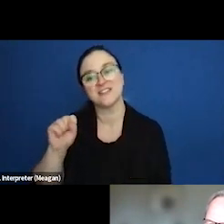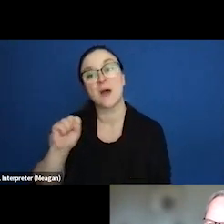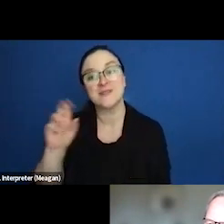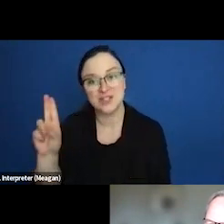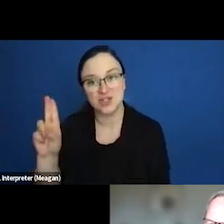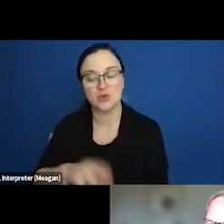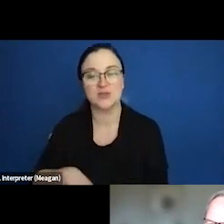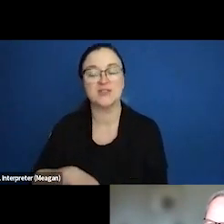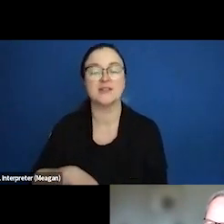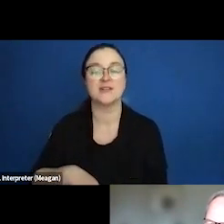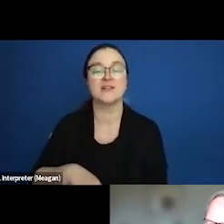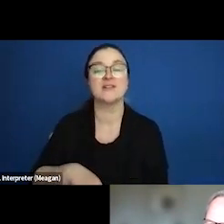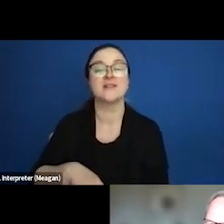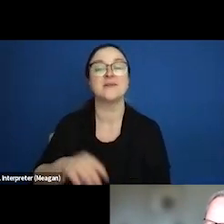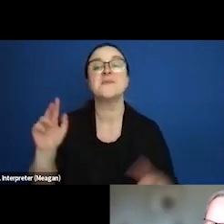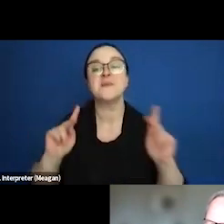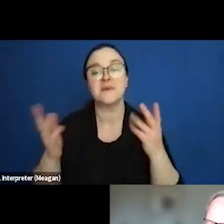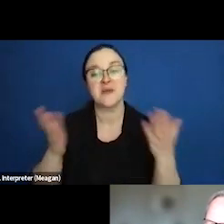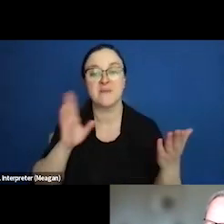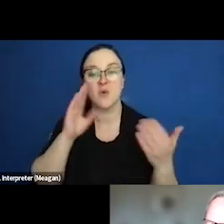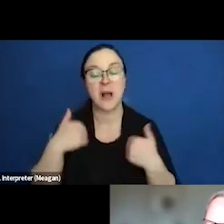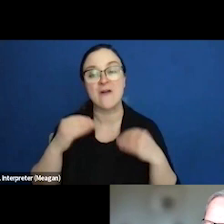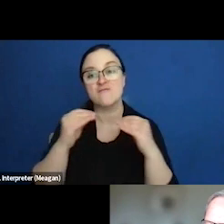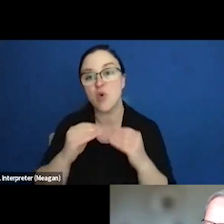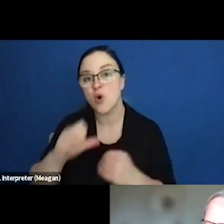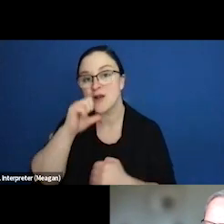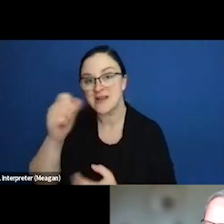People may have more untreated mental health symptoms